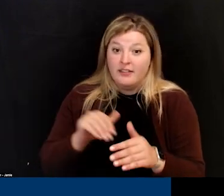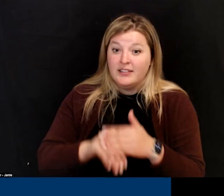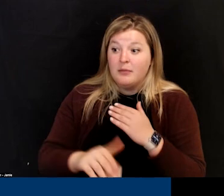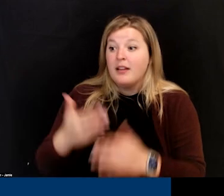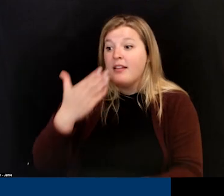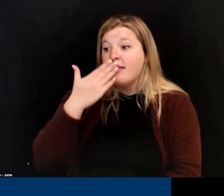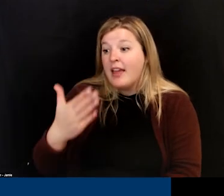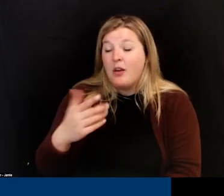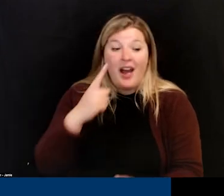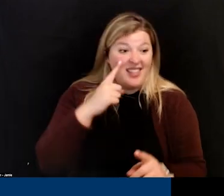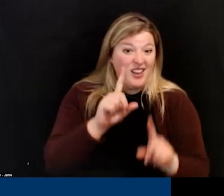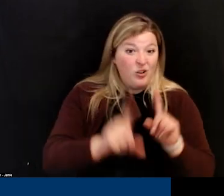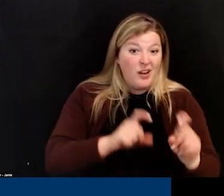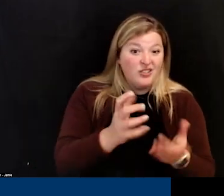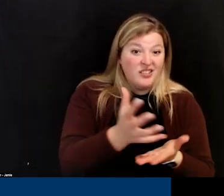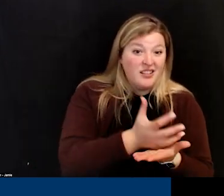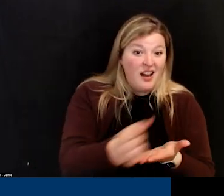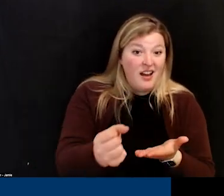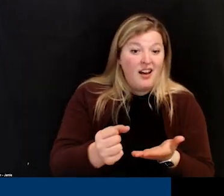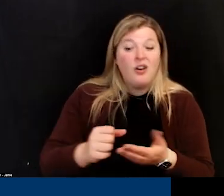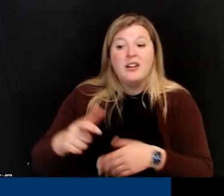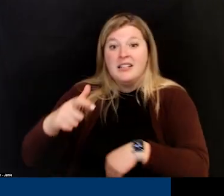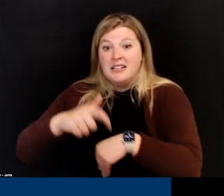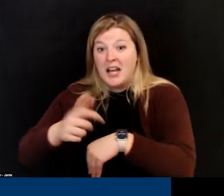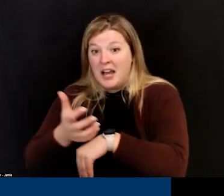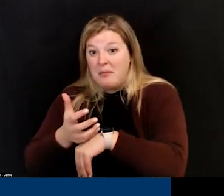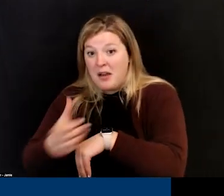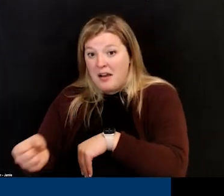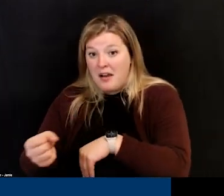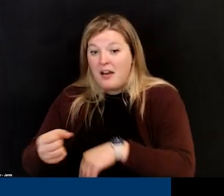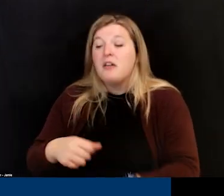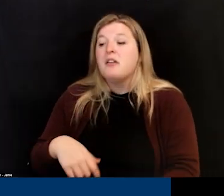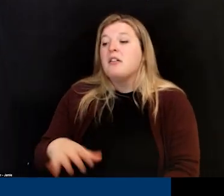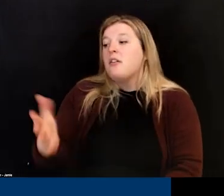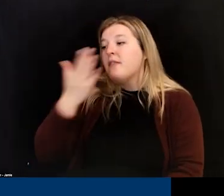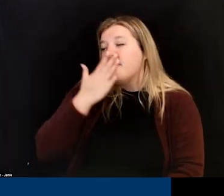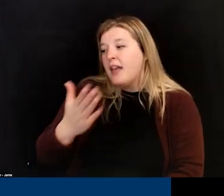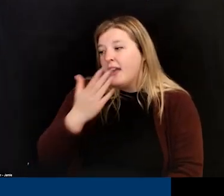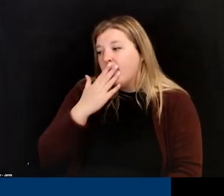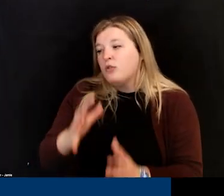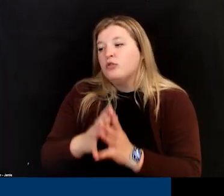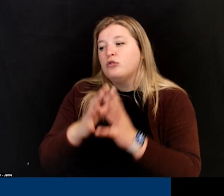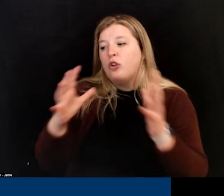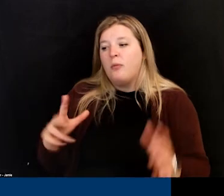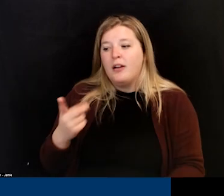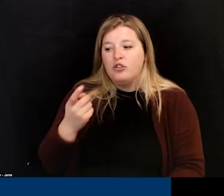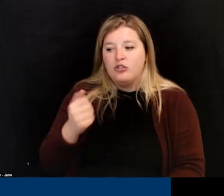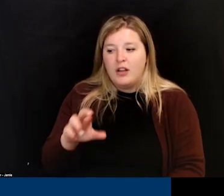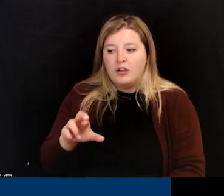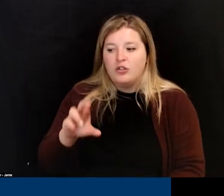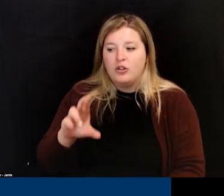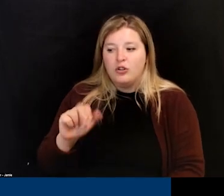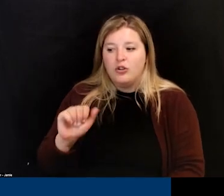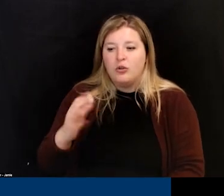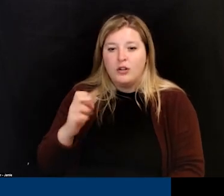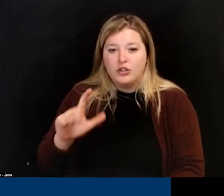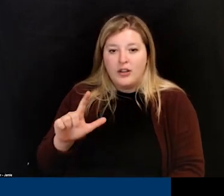and also out of time. So I really want to thank you so much, Dr. Rachael Bradley-Montgomery, for being with here with us today,